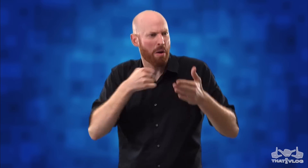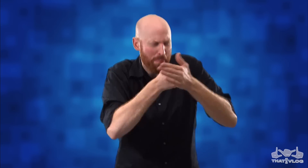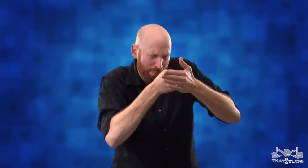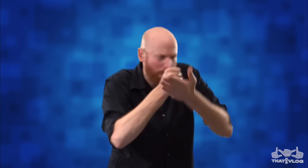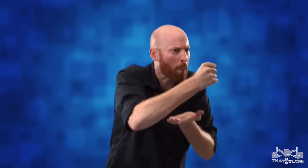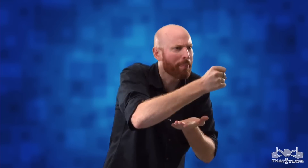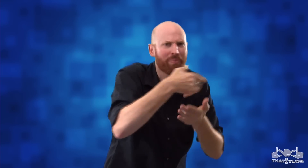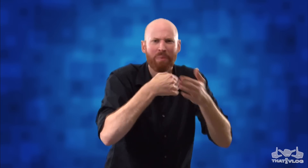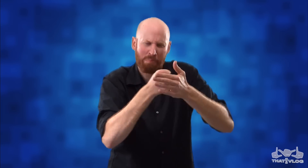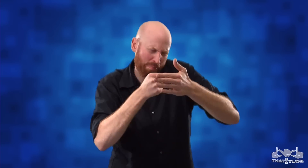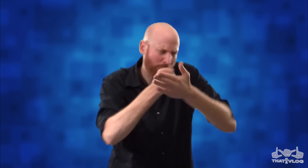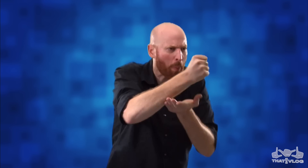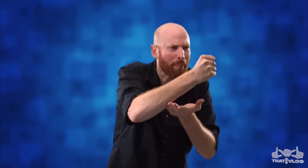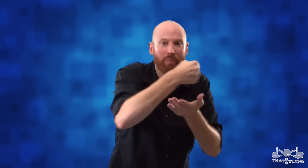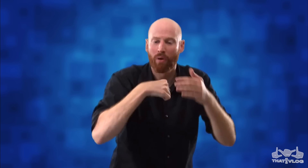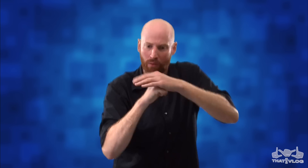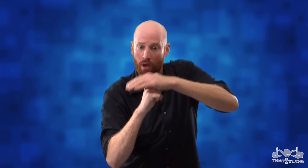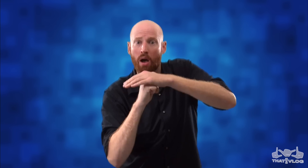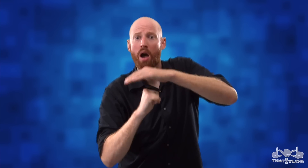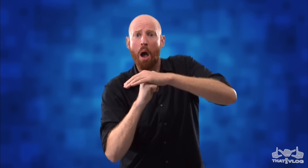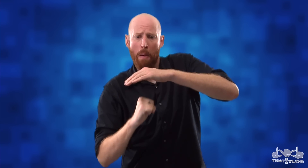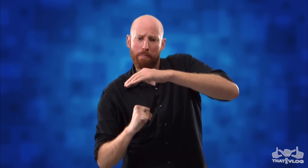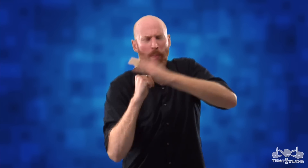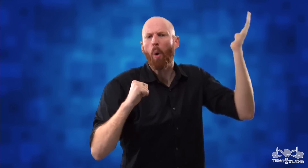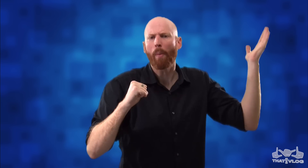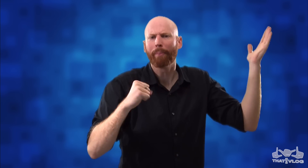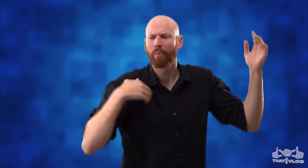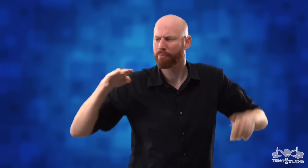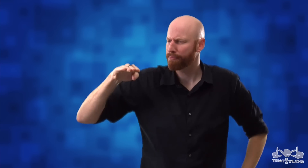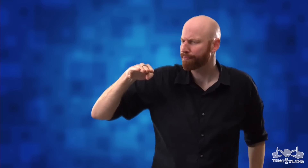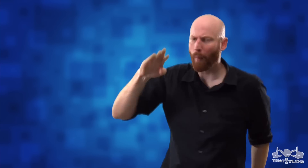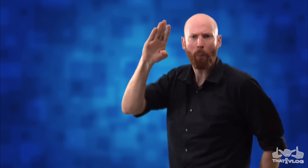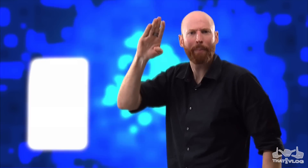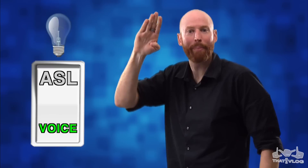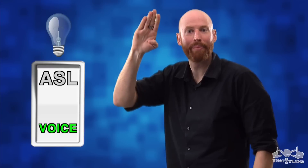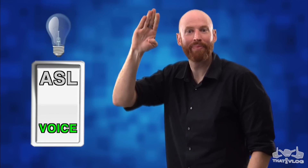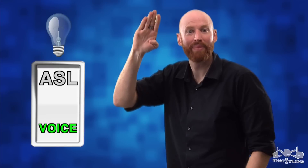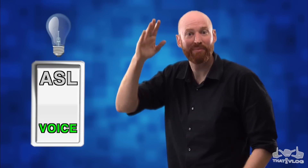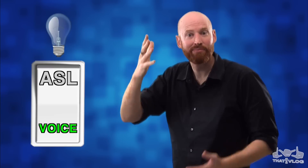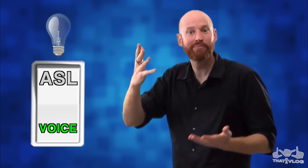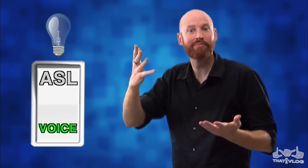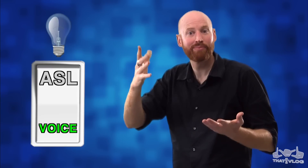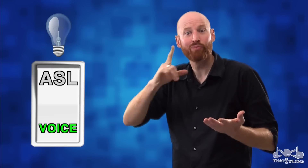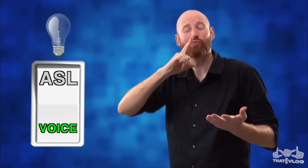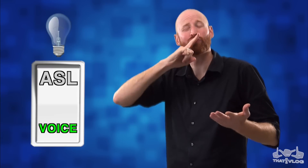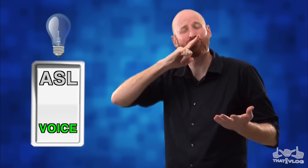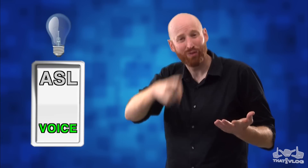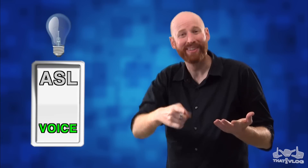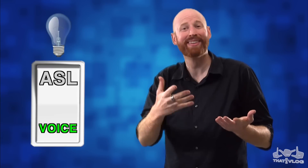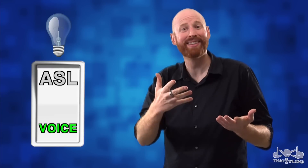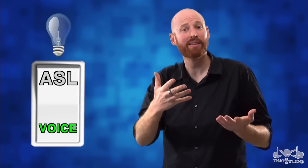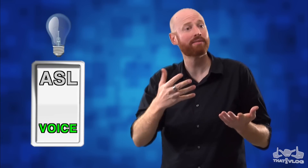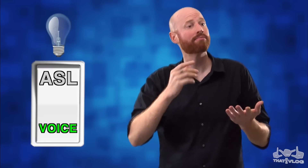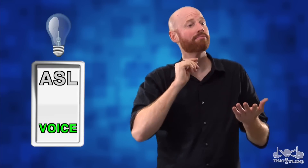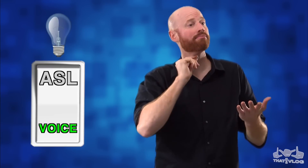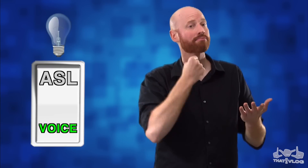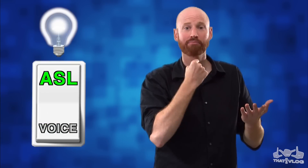you're going to learn something new because of it. When you break through those barriers, THAT'S where your ASL is really going to develop!